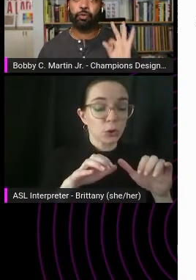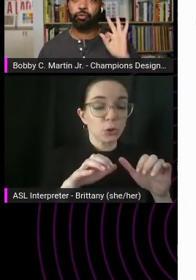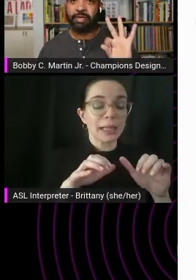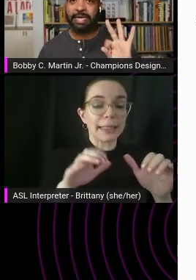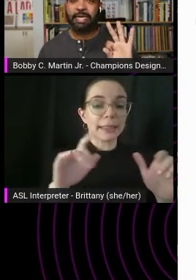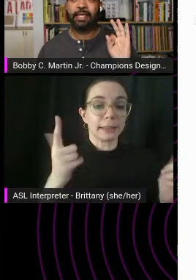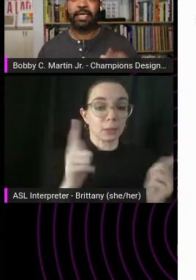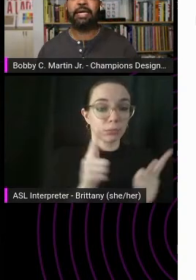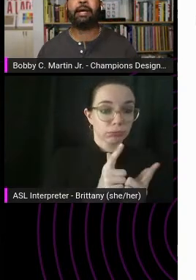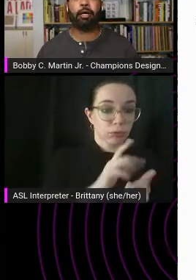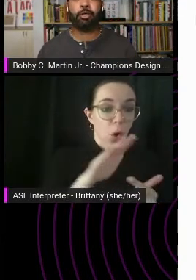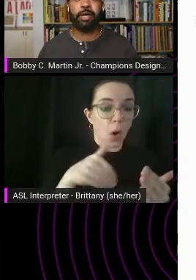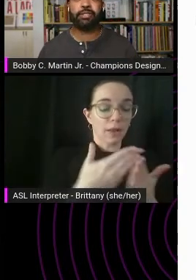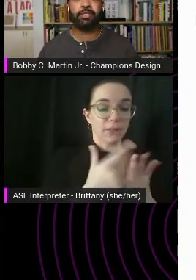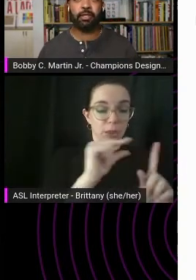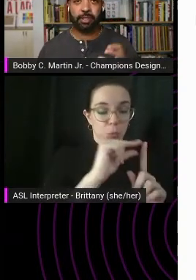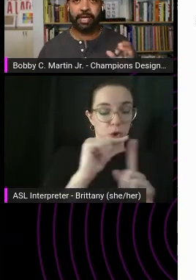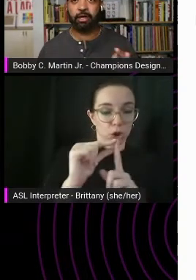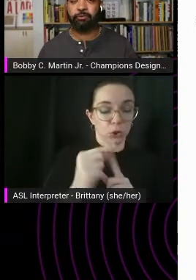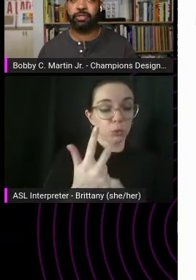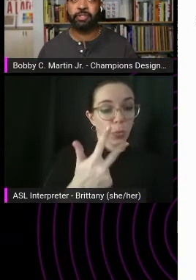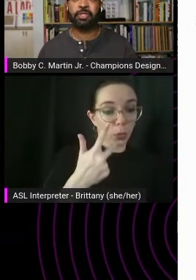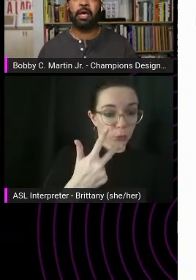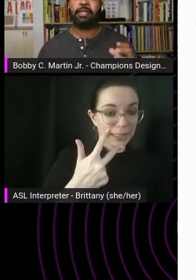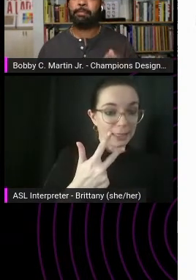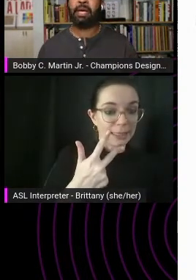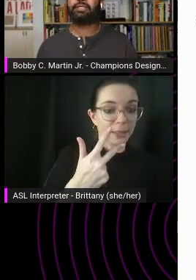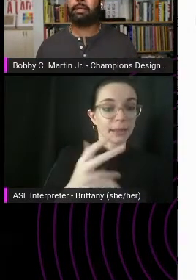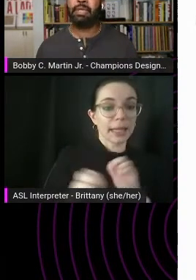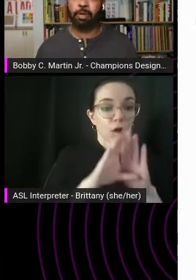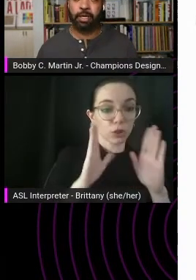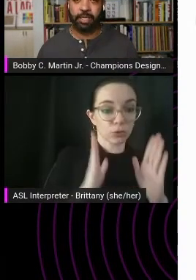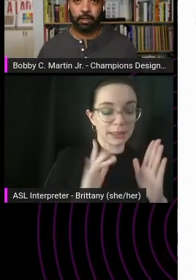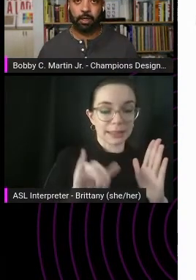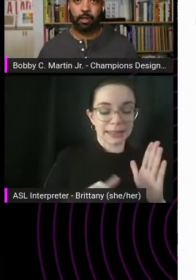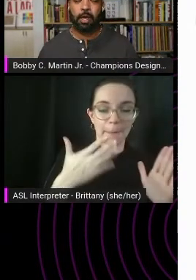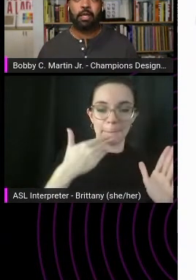to 3 key characteristics that best summed up Carnegie Hall.